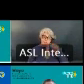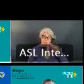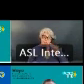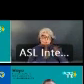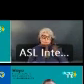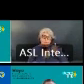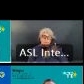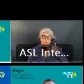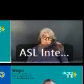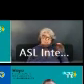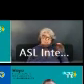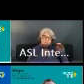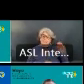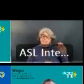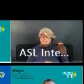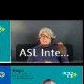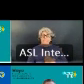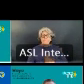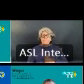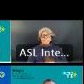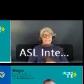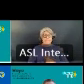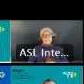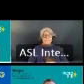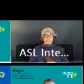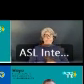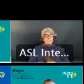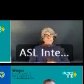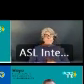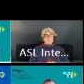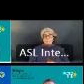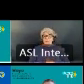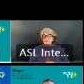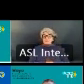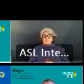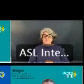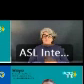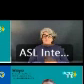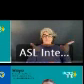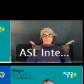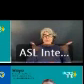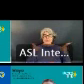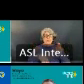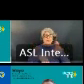You can go to the next slide, please. So I'm the director of EU Teach Institute at the University of